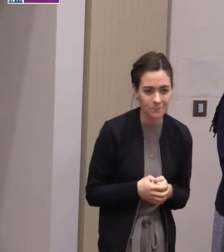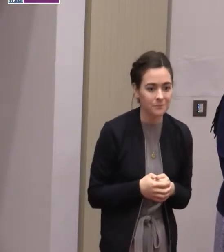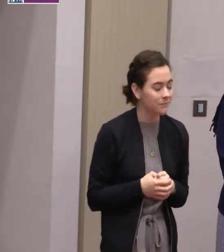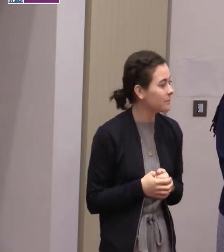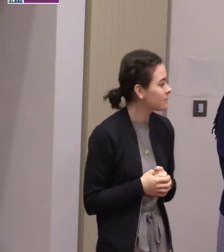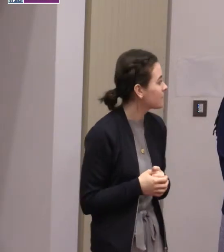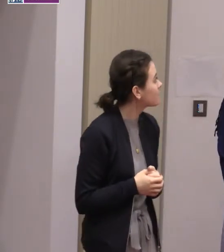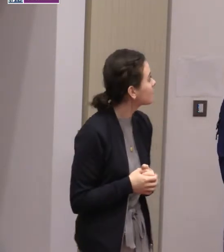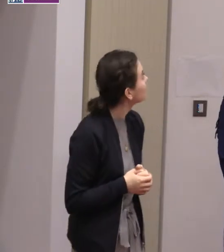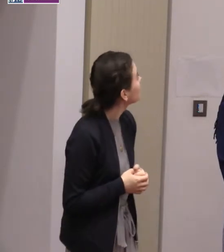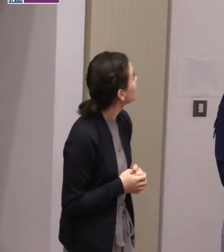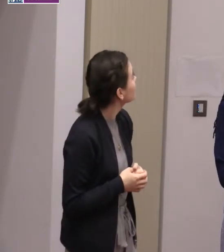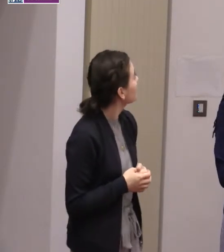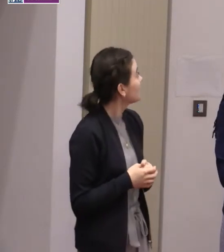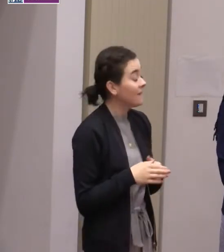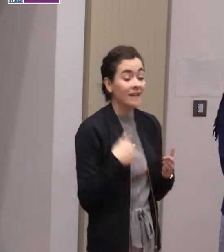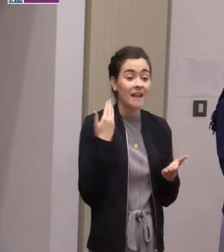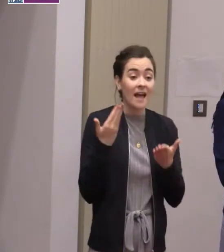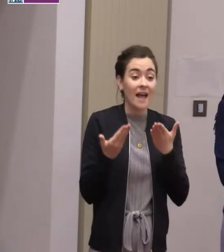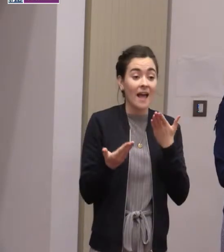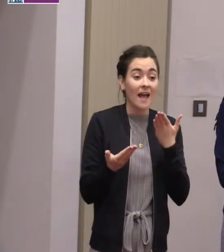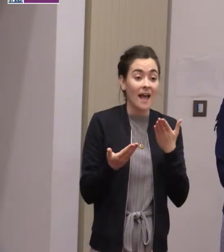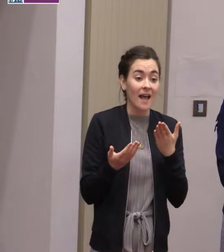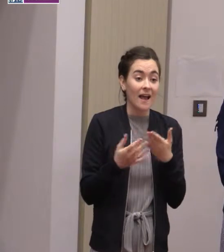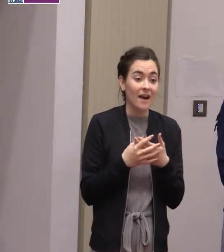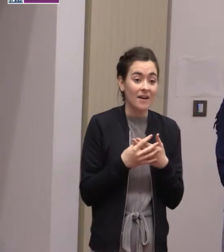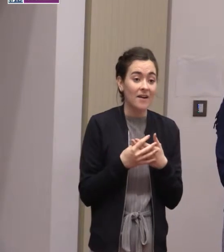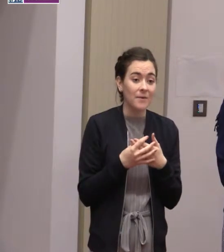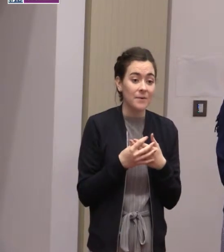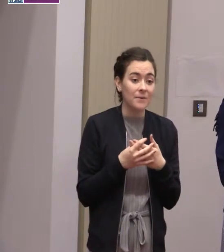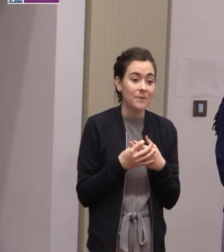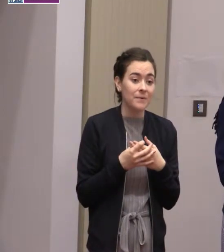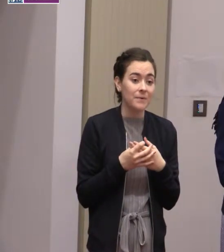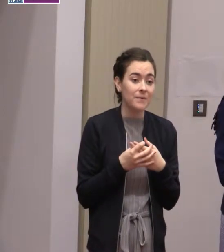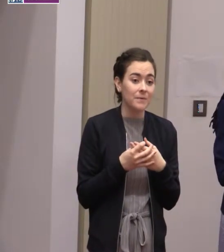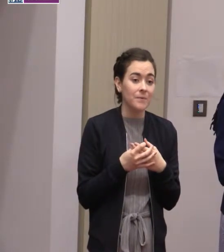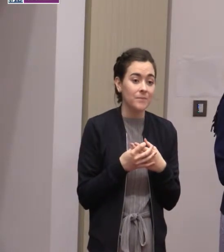In terms of our family members can support will exercise the right to live independently